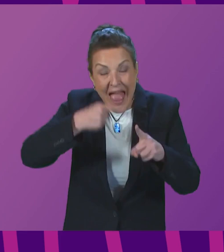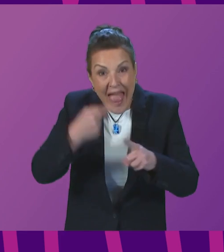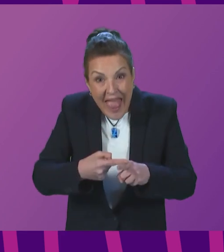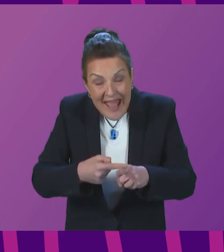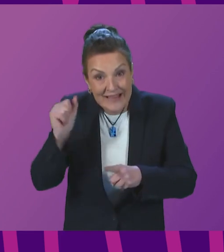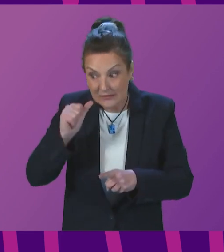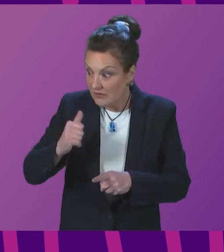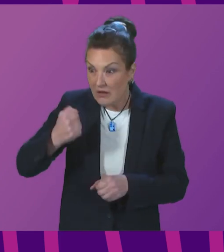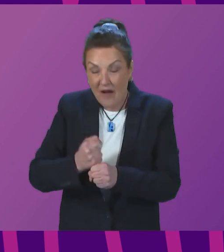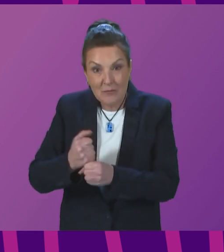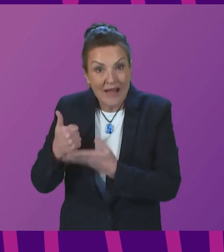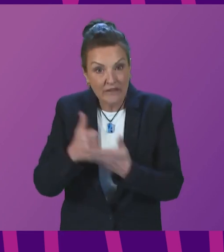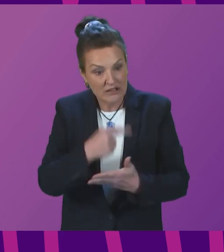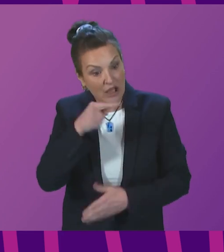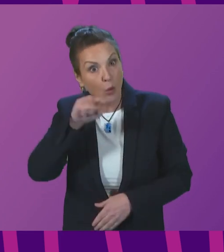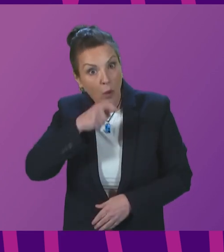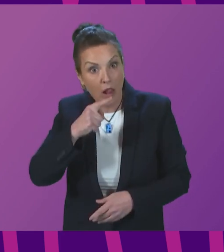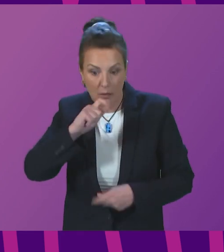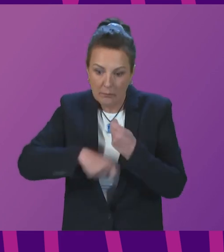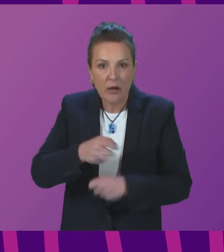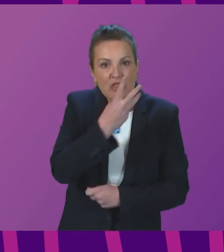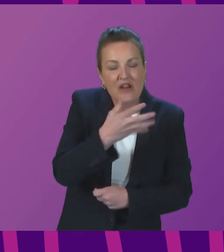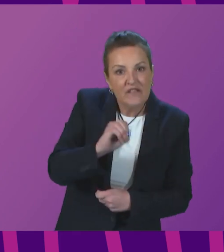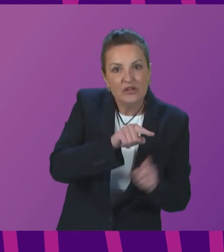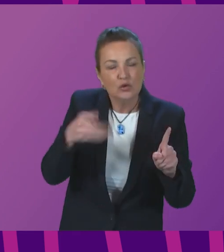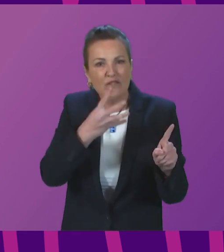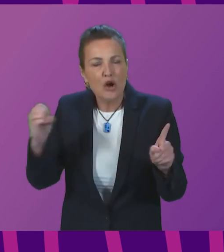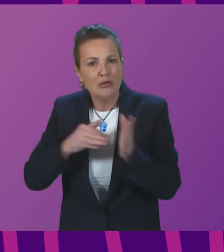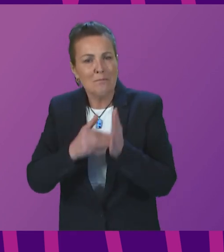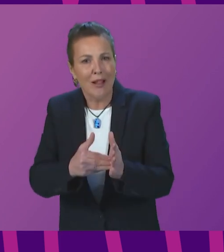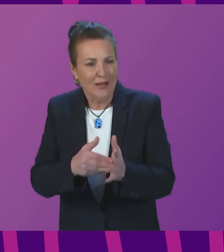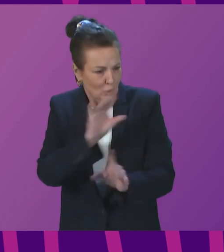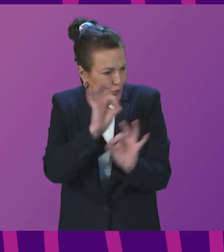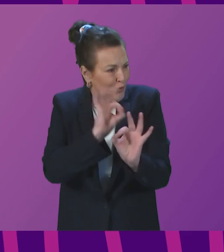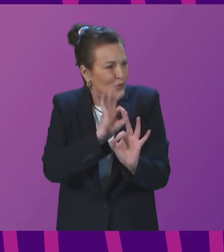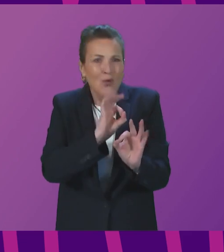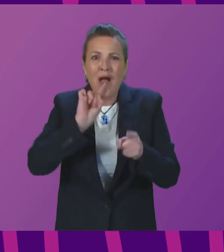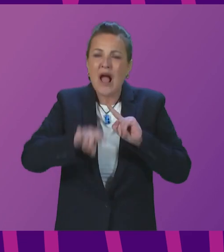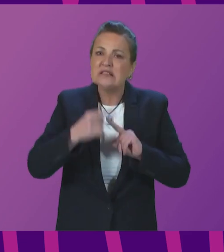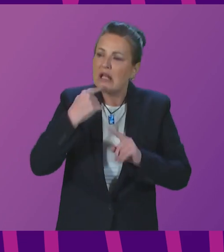£400 million, but we have heard nothing from the First Minister to guarantee to Scottish taxpayers that that will not happen.